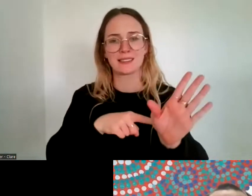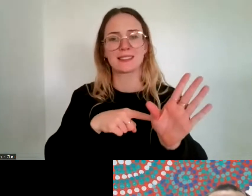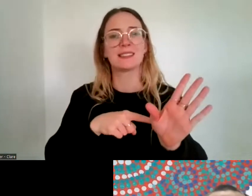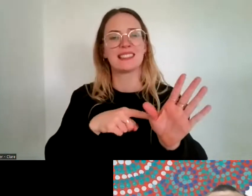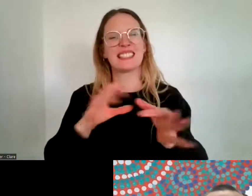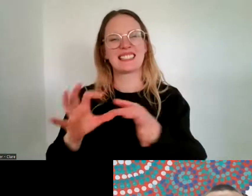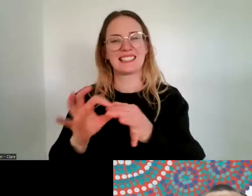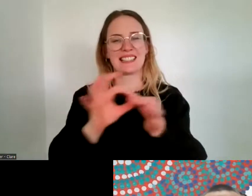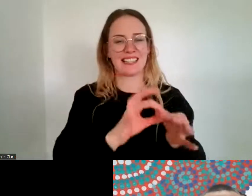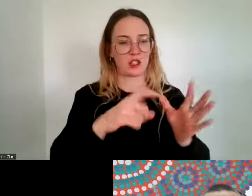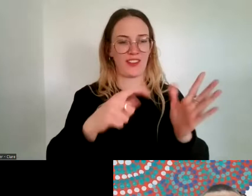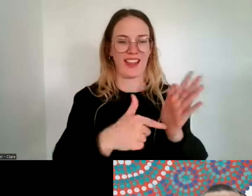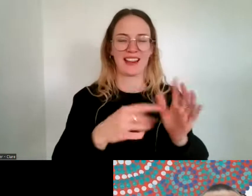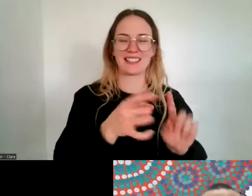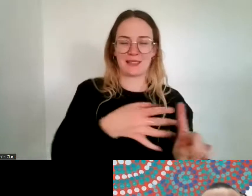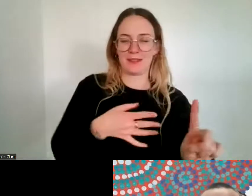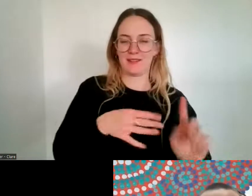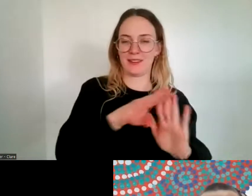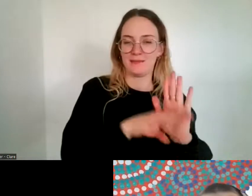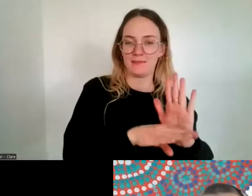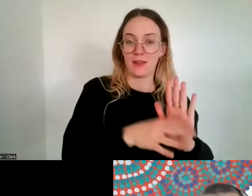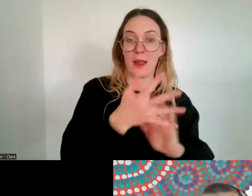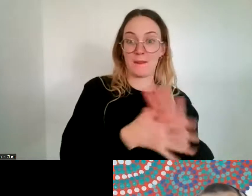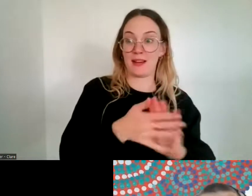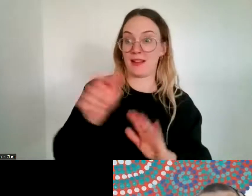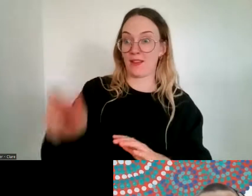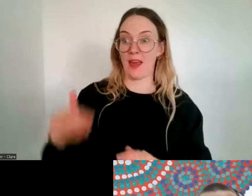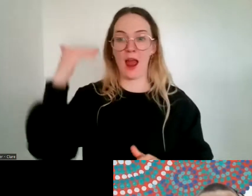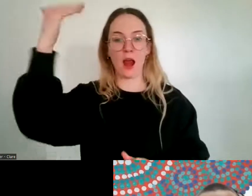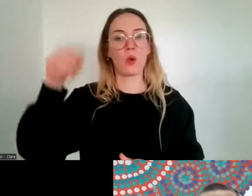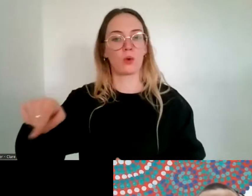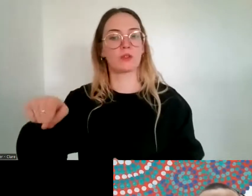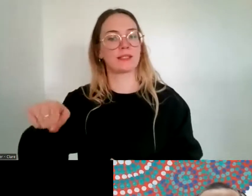and that is a person's ability to understand the nature and effect of the decision, make it freely